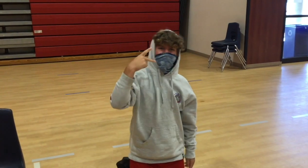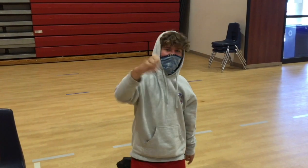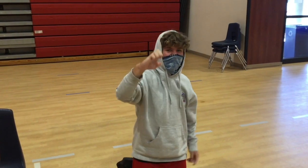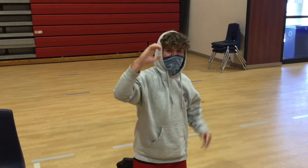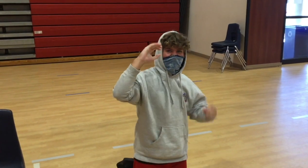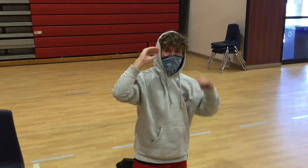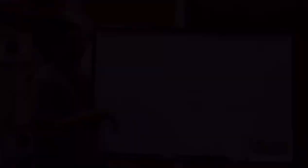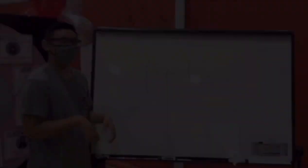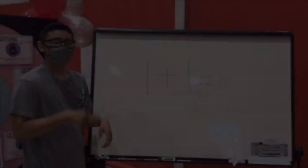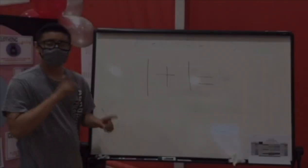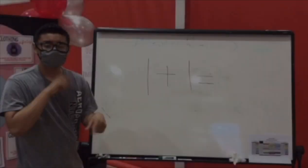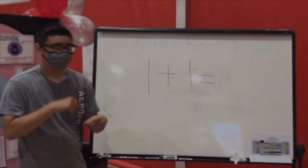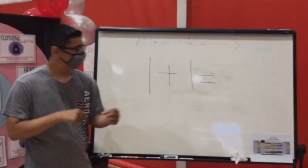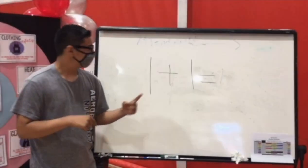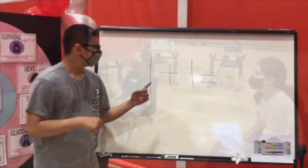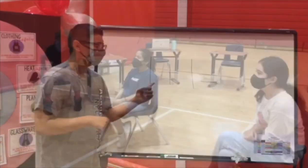I think in the future I'm going to be a PE teacher.